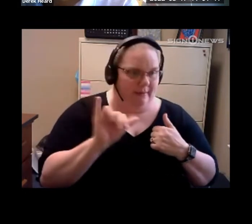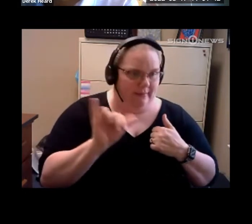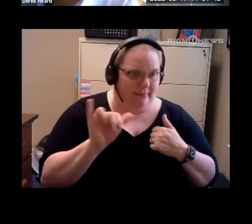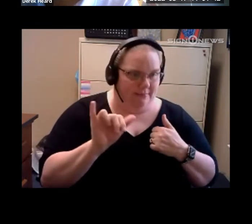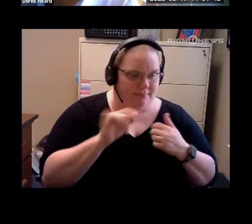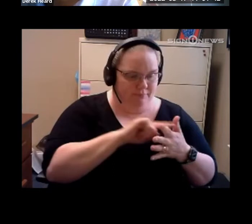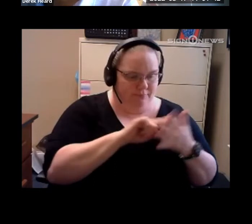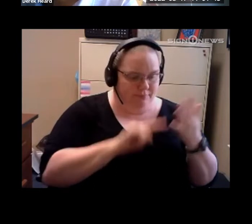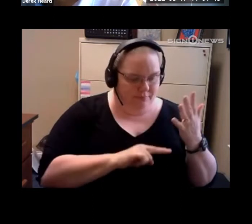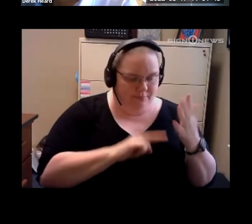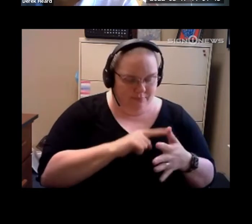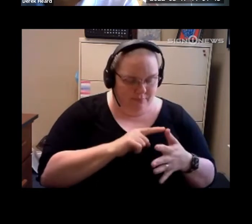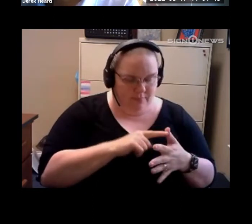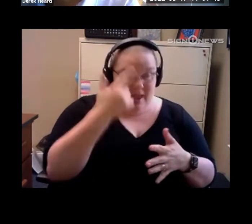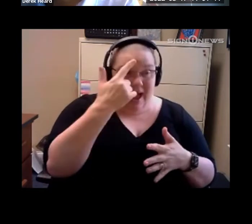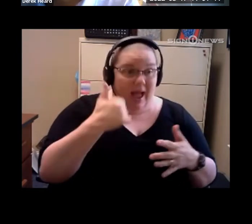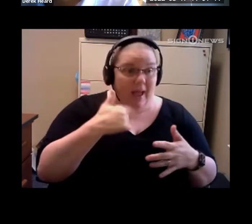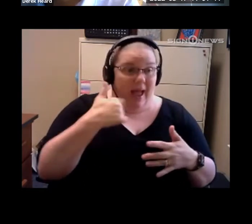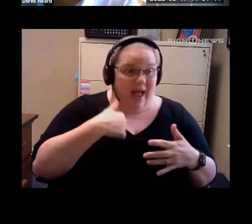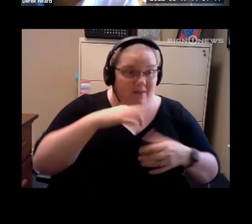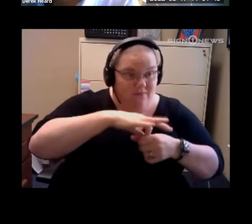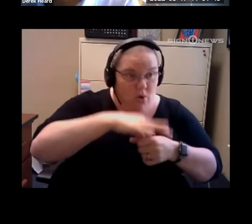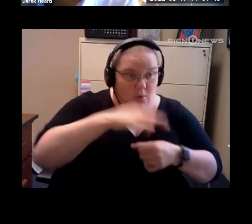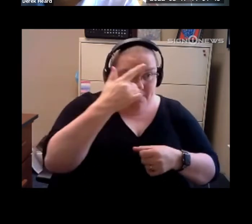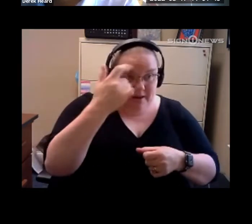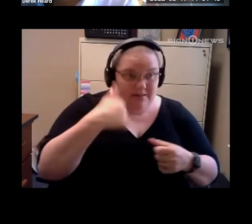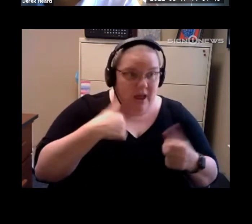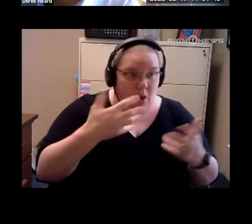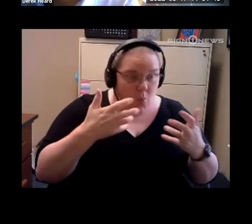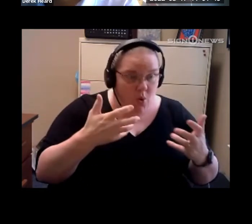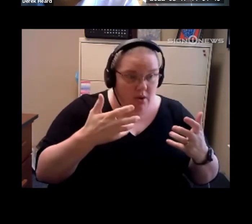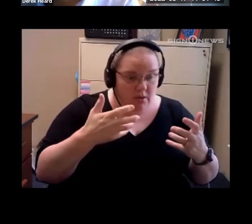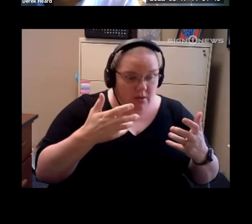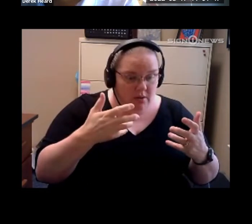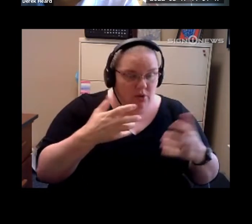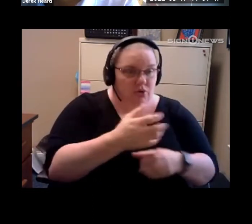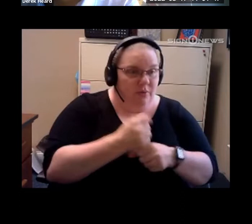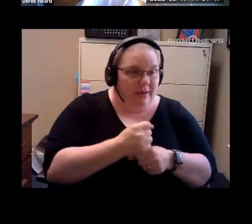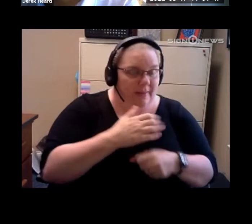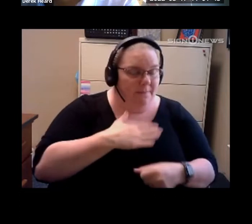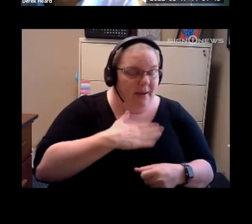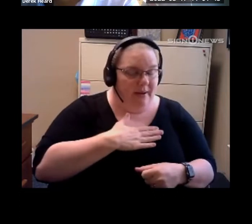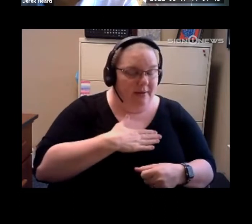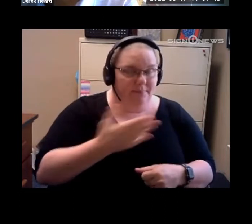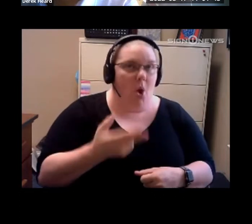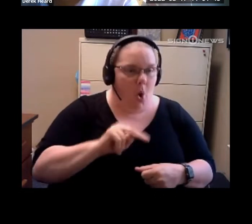I vote because I want to get my own house and